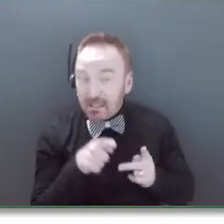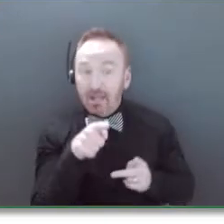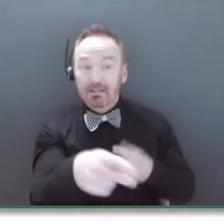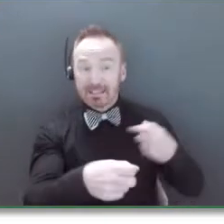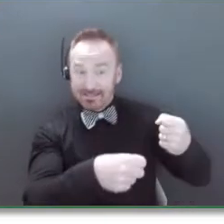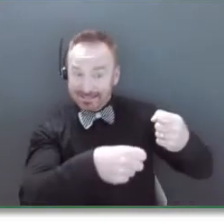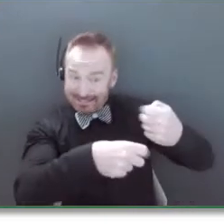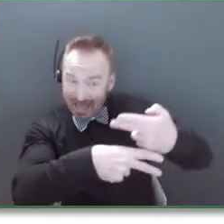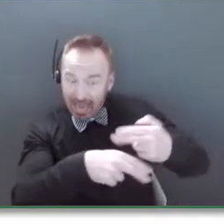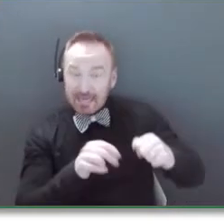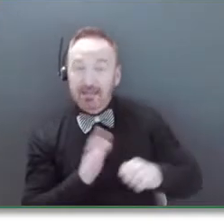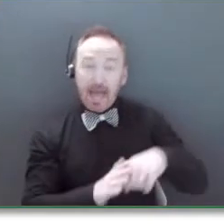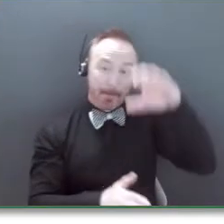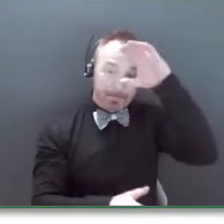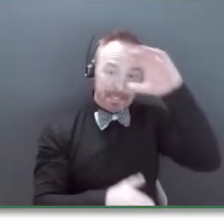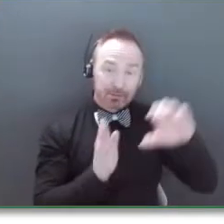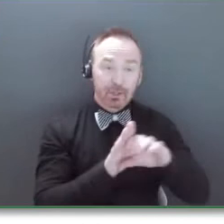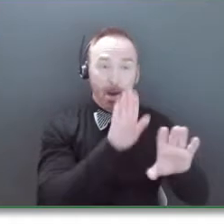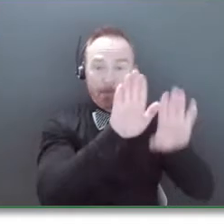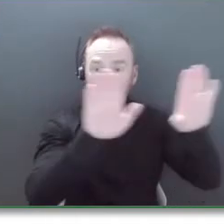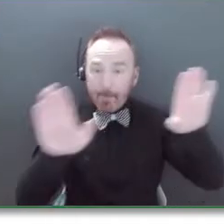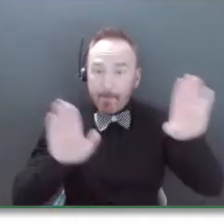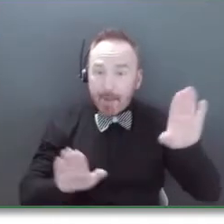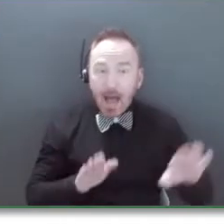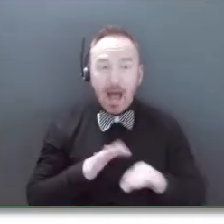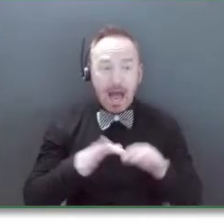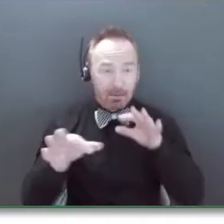describing them from the clockwise from the upper left there you